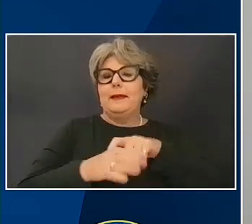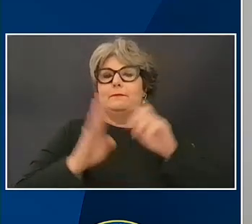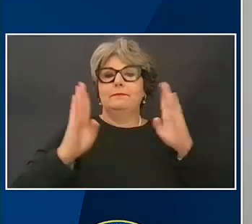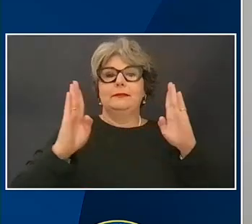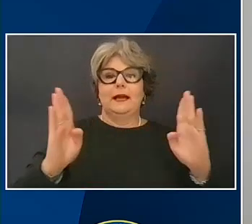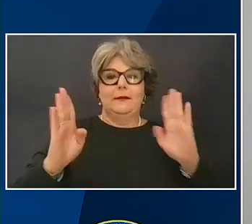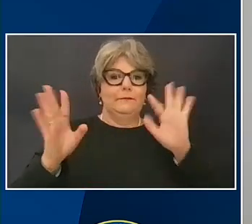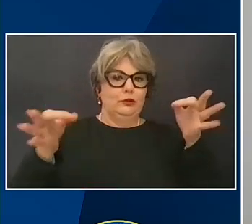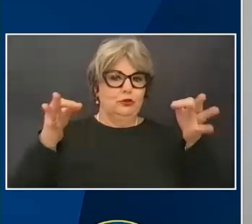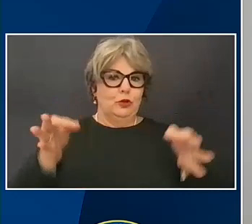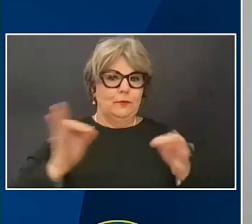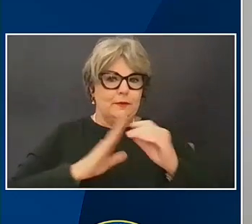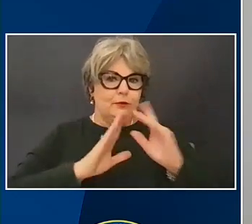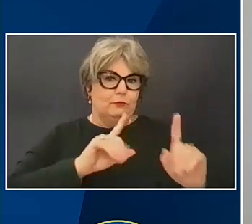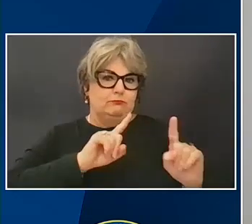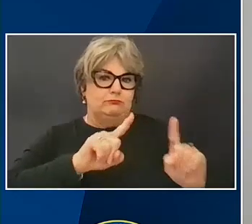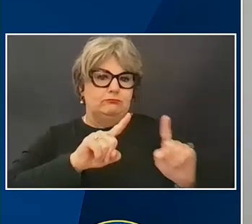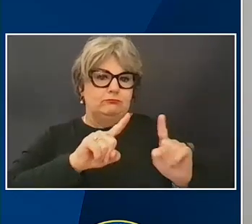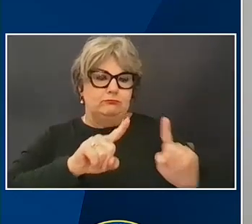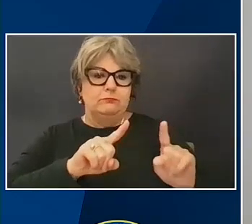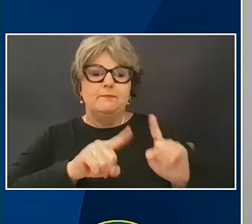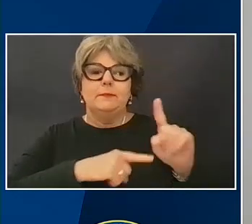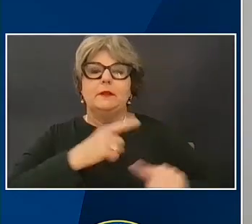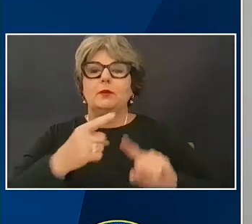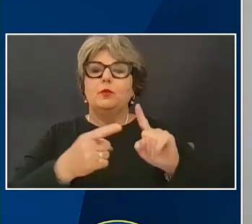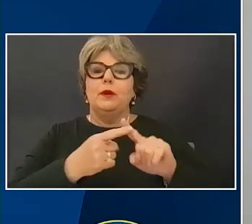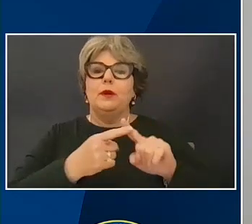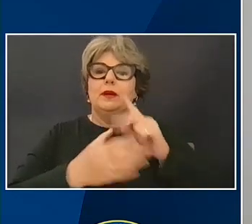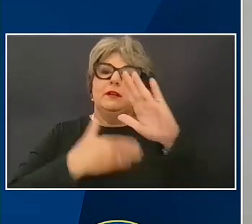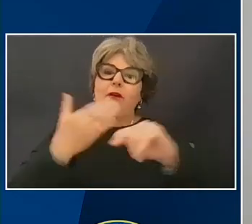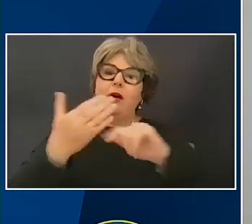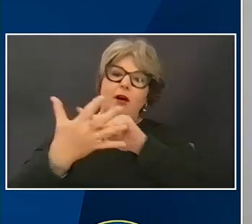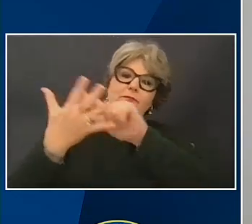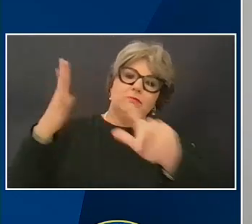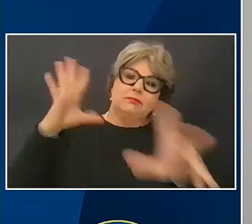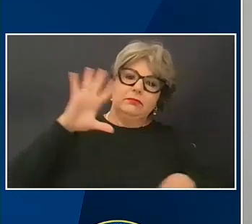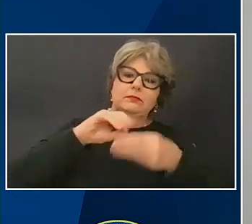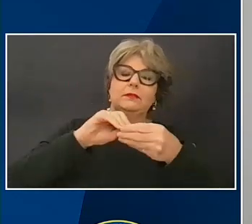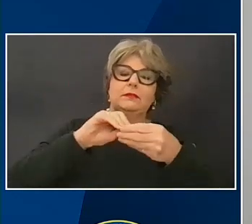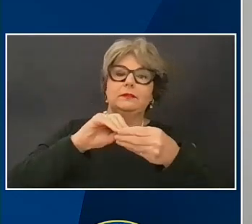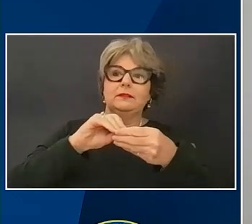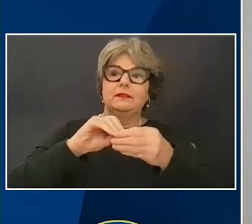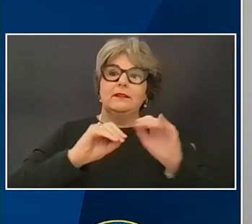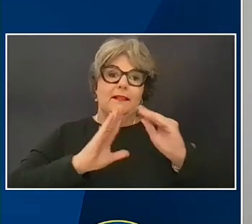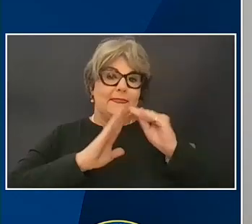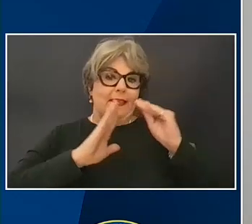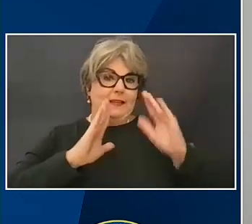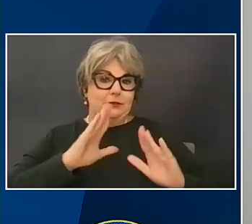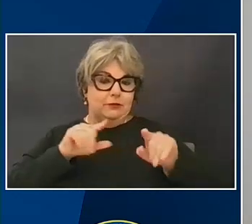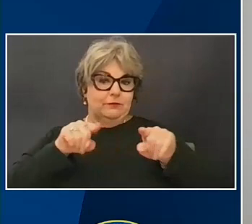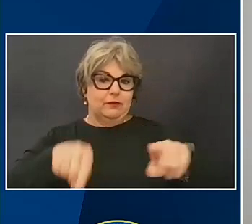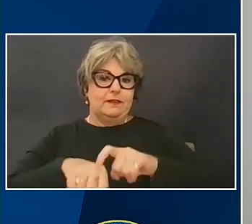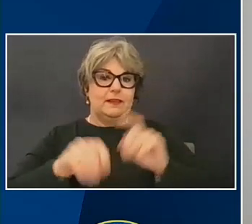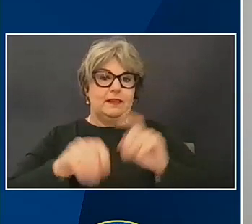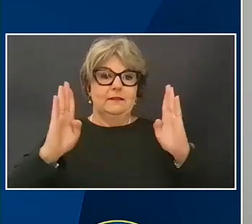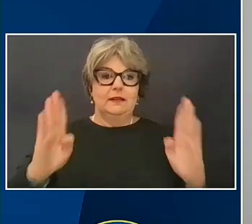student attended based on the combination of all those records. Now, that student for that period is not considered to be at an institution